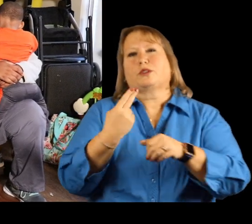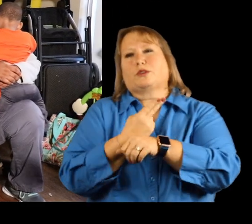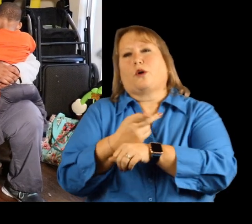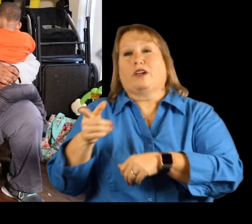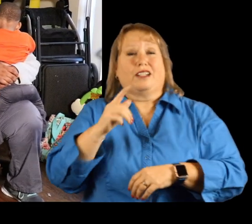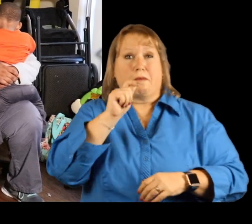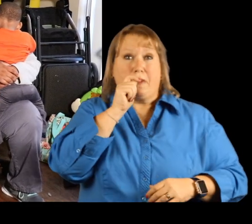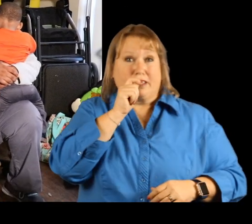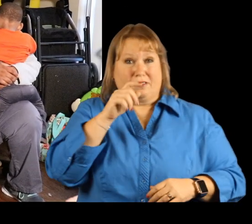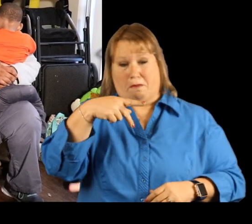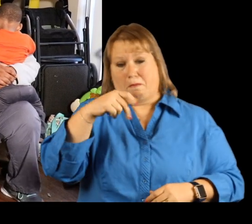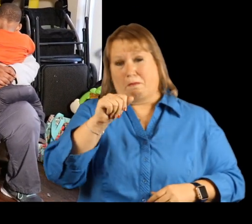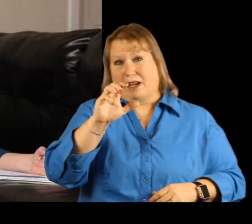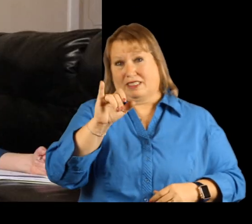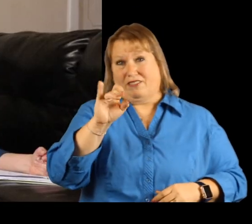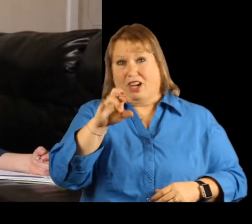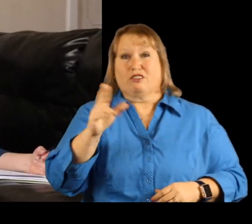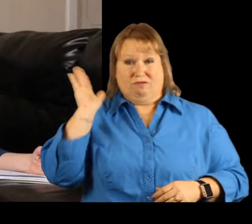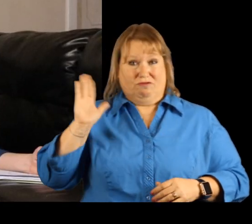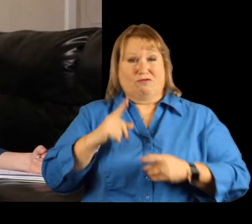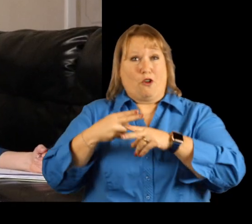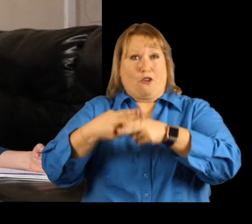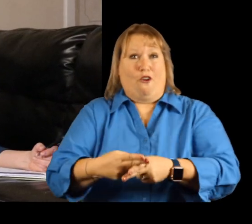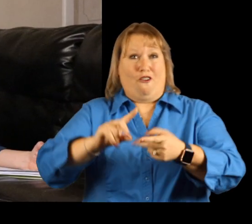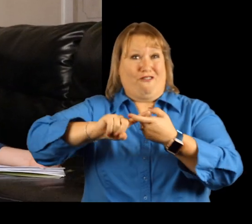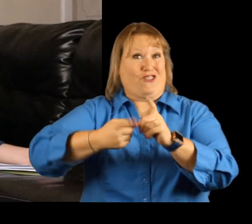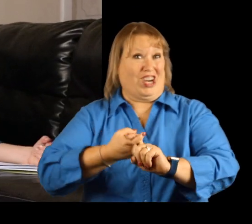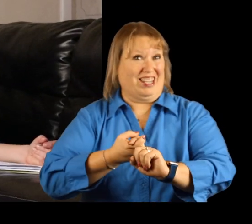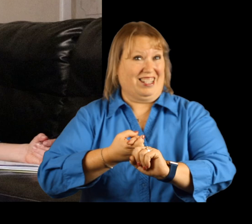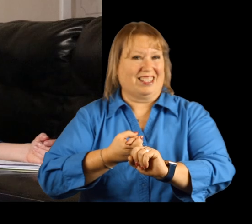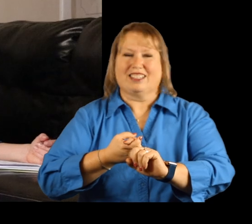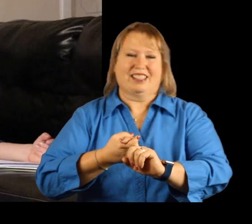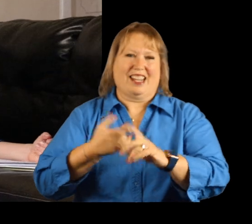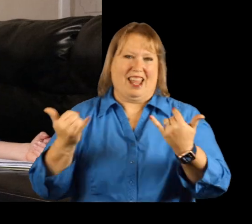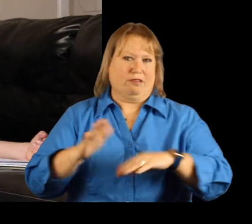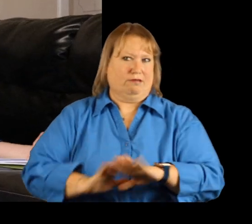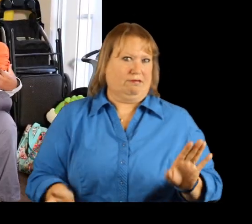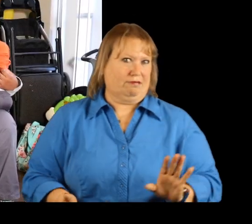So, over time we can kind of....I love that. I have never heard that. Bring your friend.